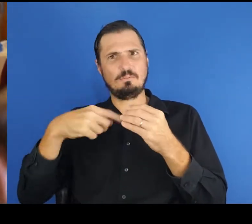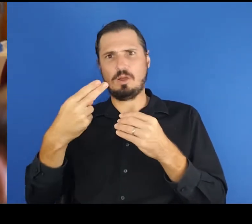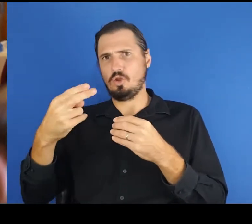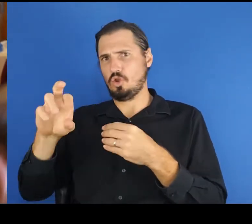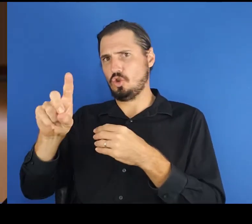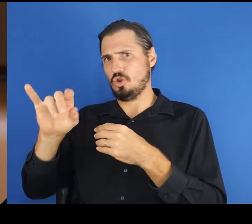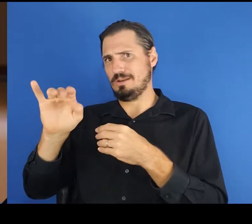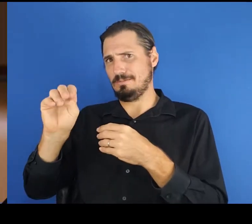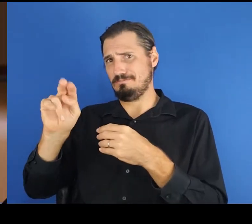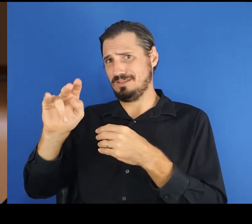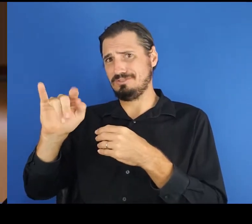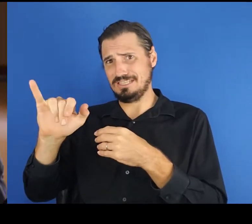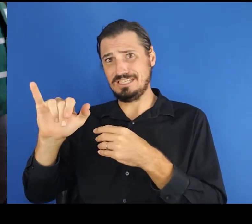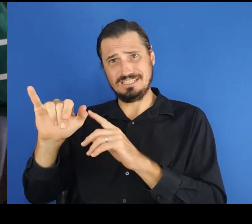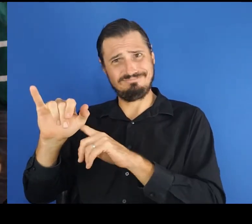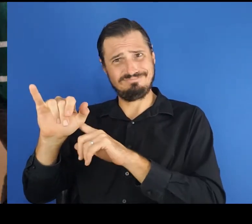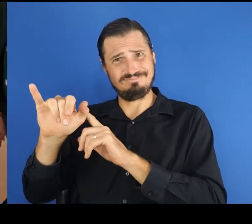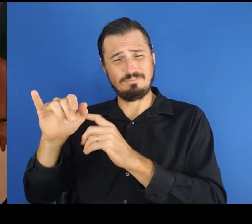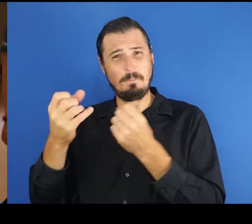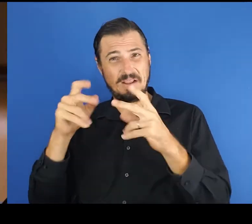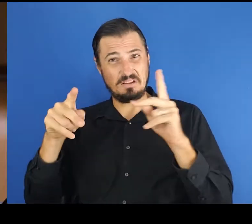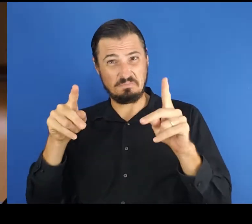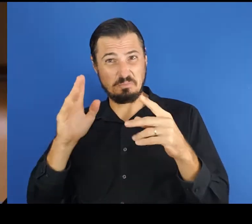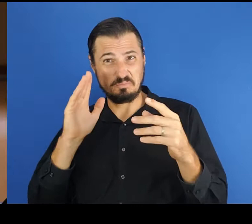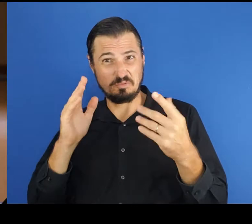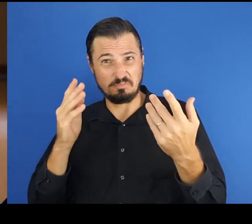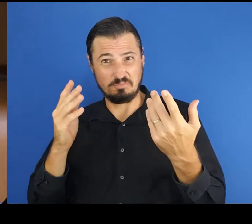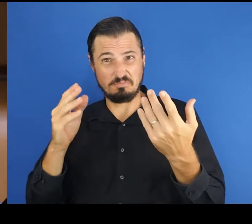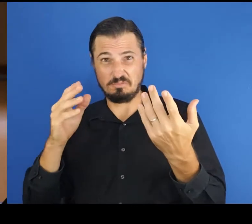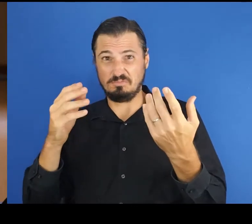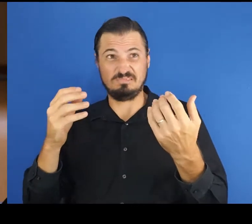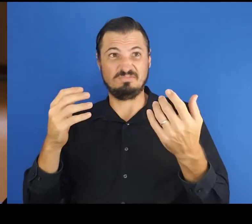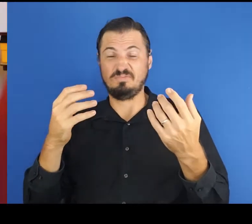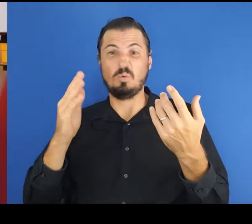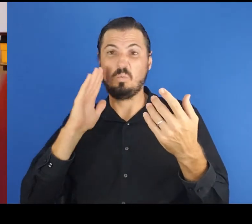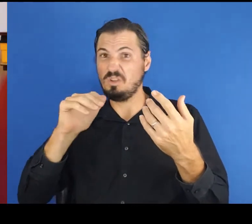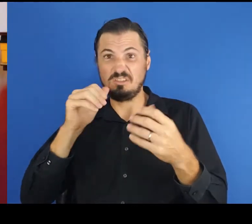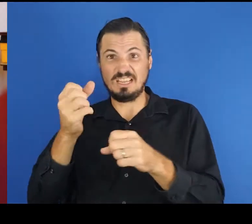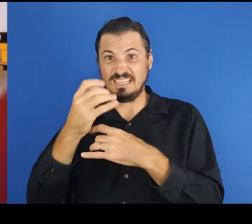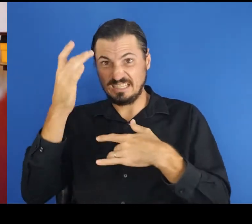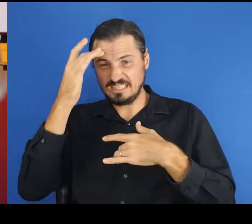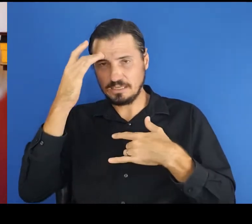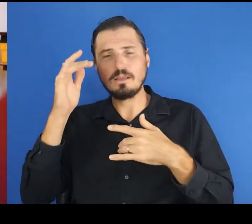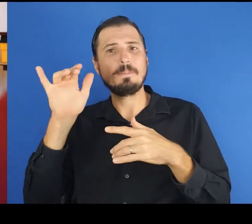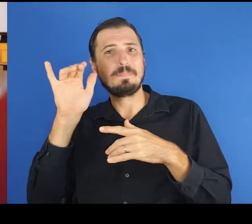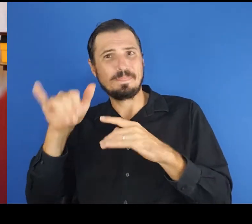decisions will be linked to our vaccination status. There will be more announcements on that in the future.